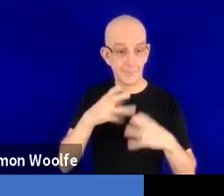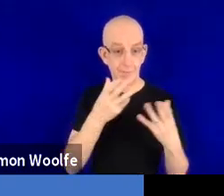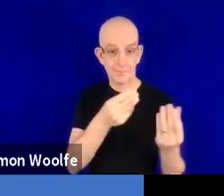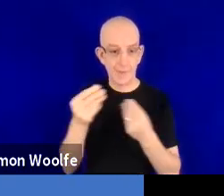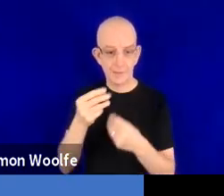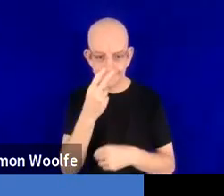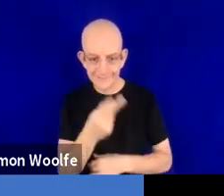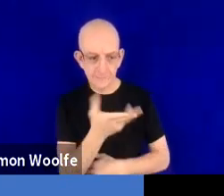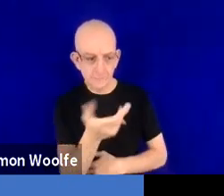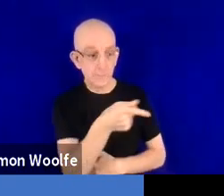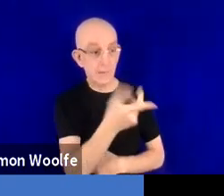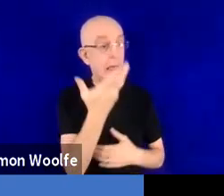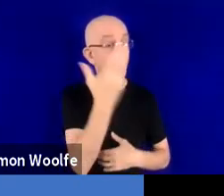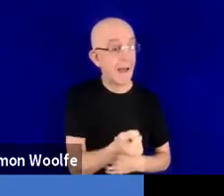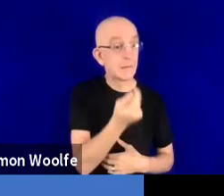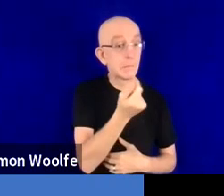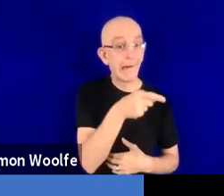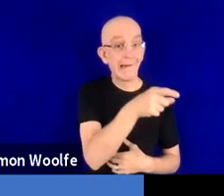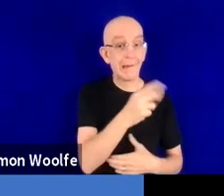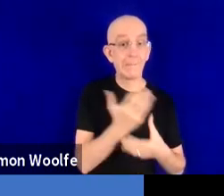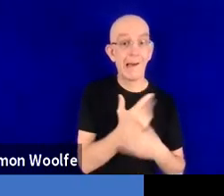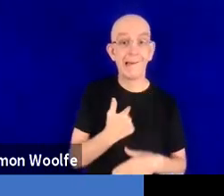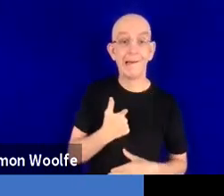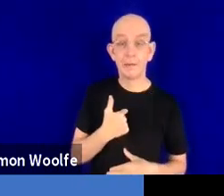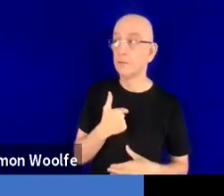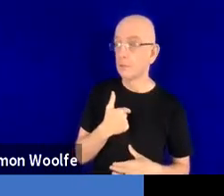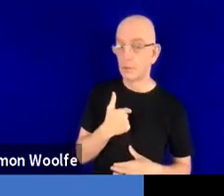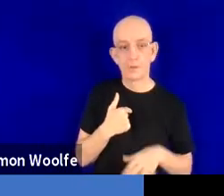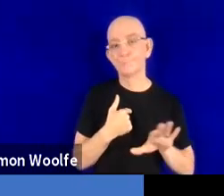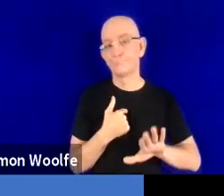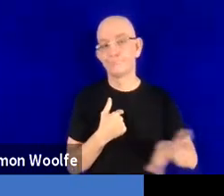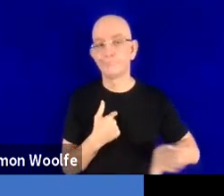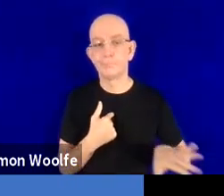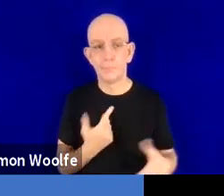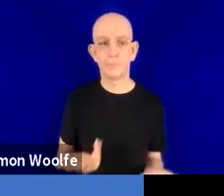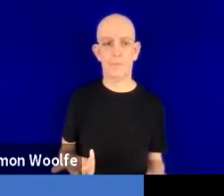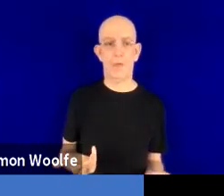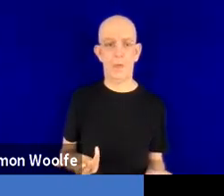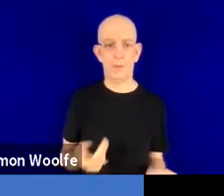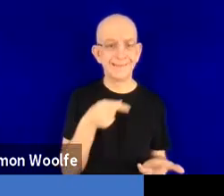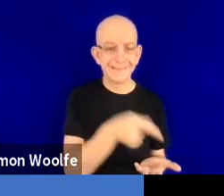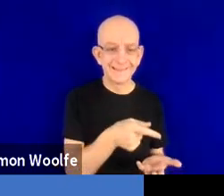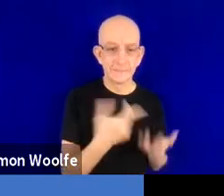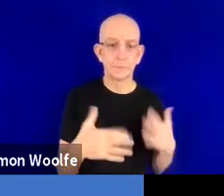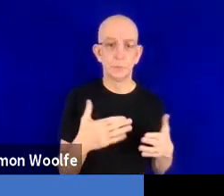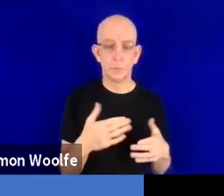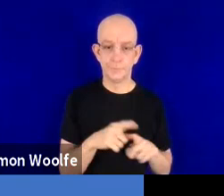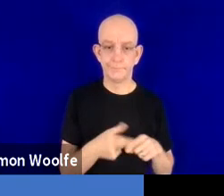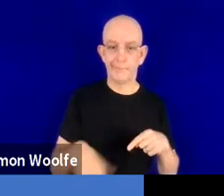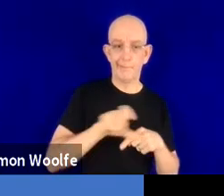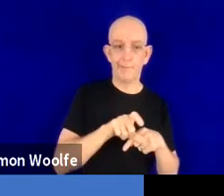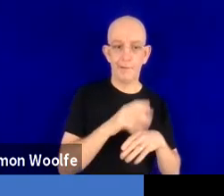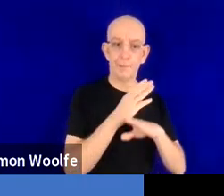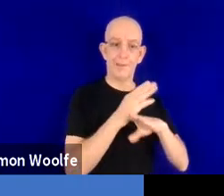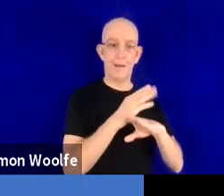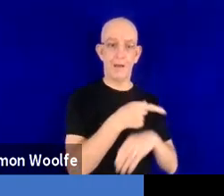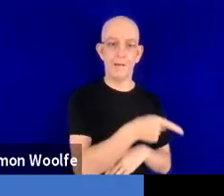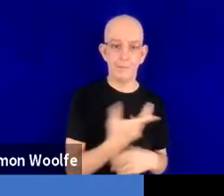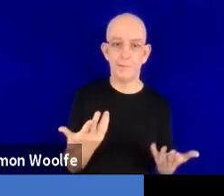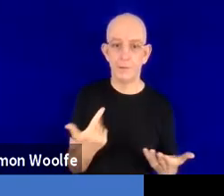It means that persons with disability are exposed, I guess you could say, to the inherent kind of targeting errors associated with those schemes